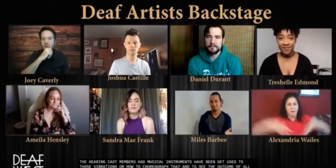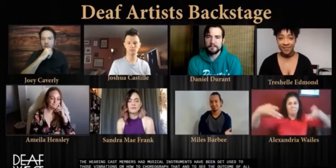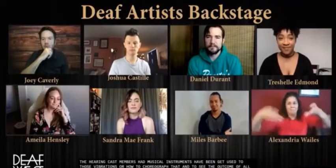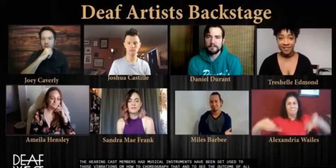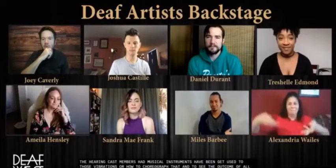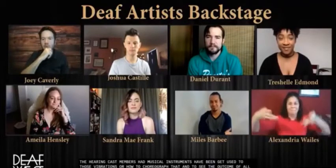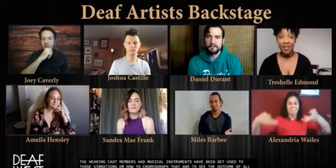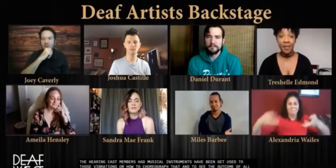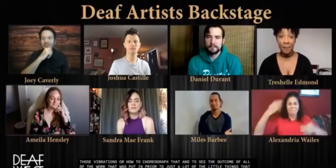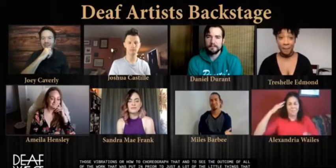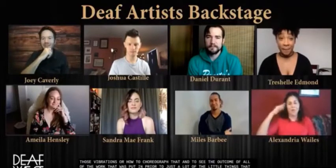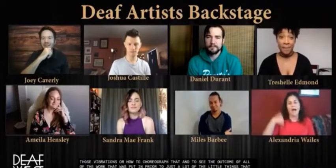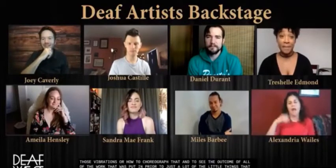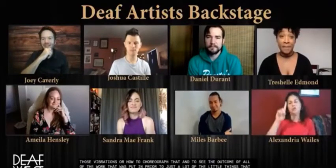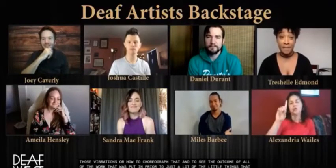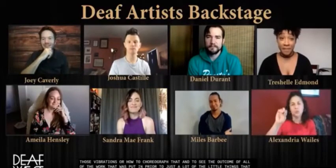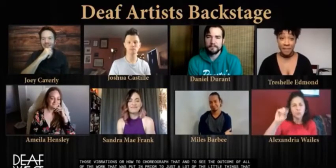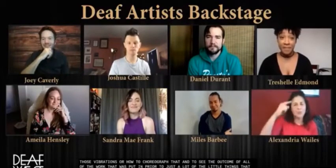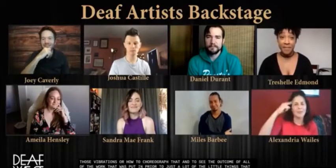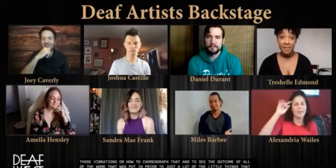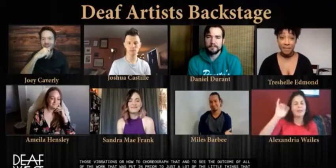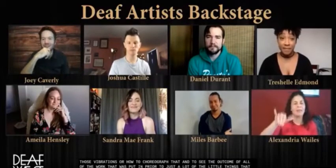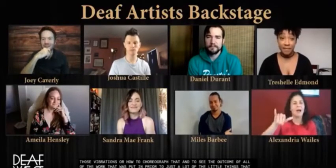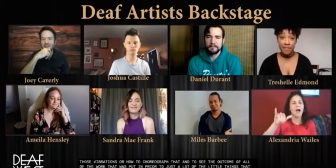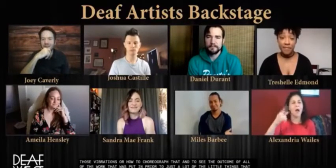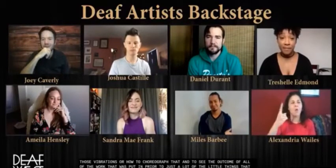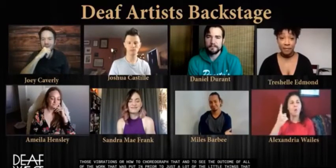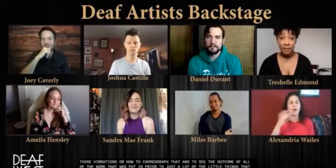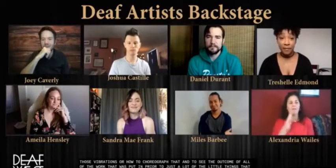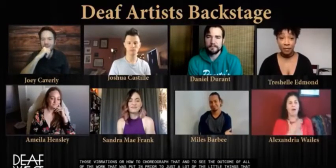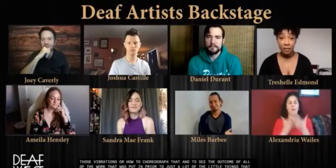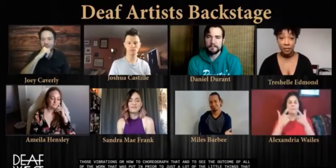So, I think that it all ended up coming together really nicely.